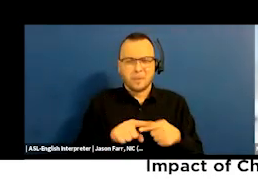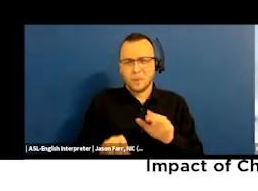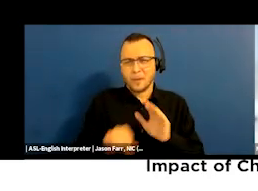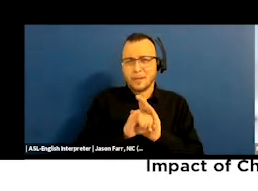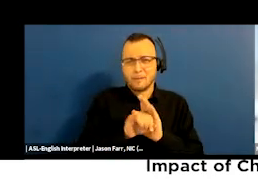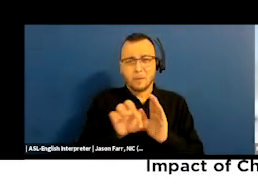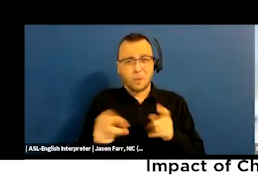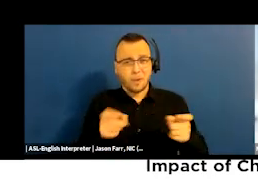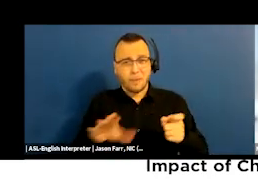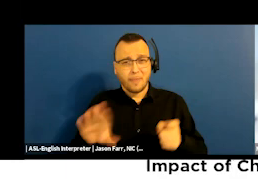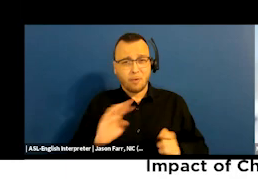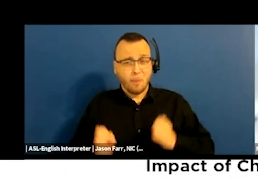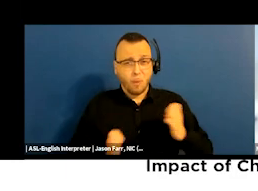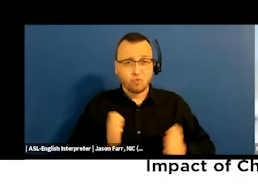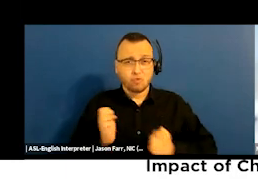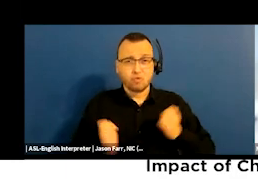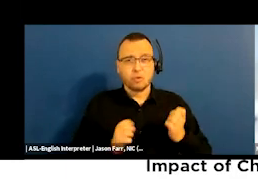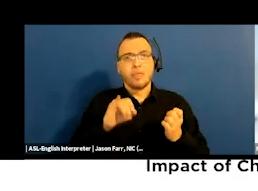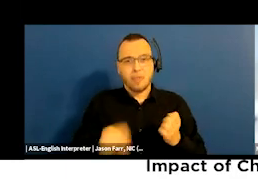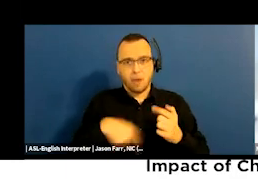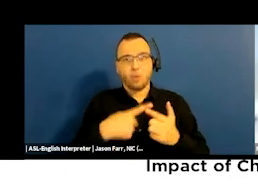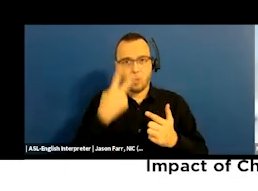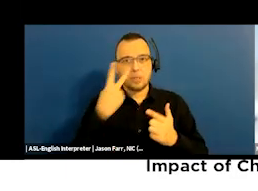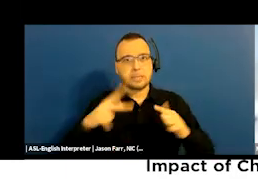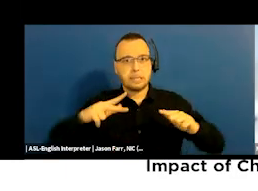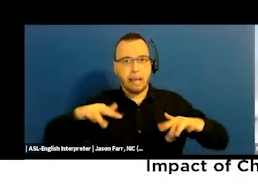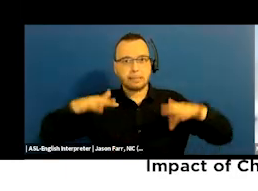We talked about PTSD and suicidality.